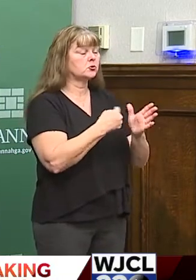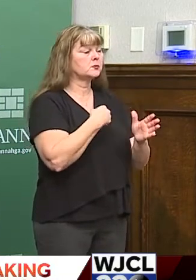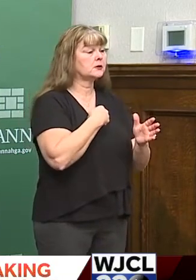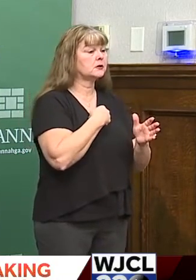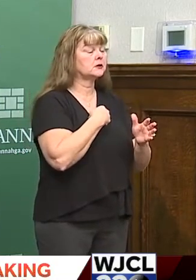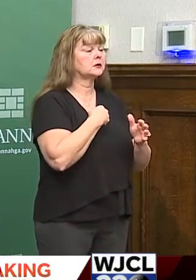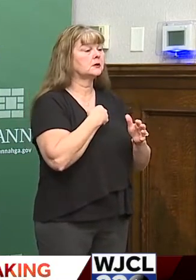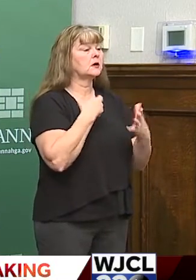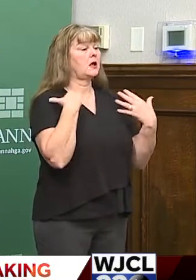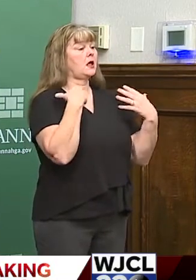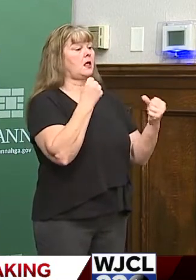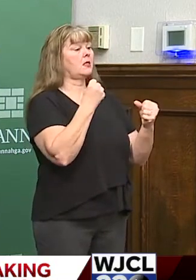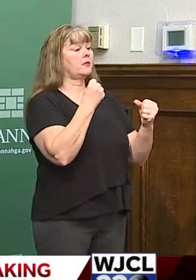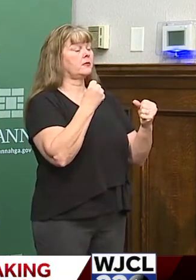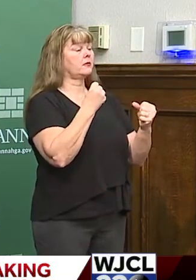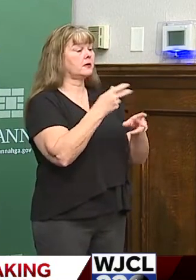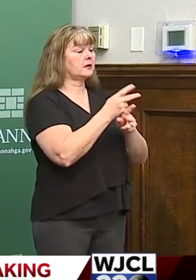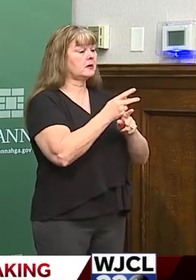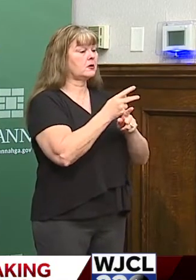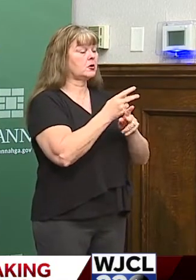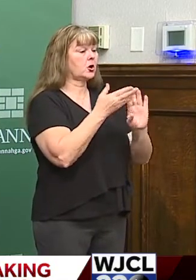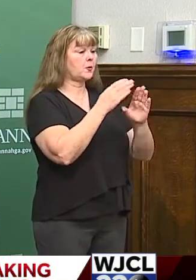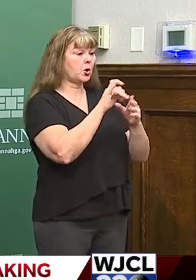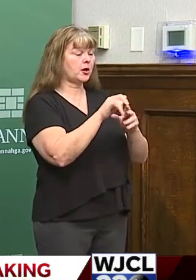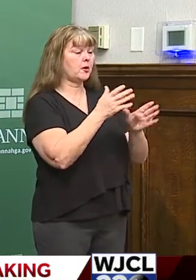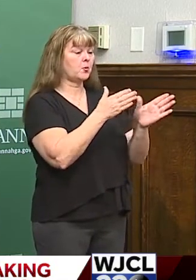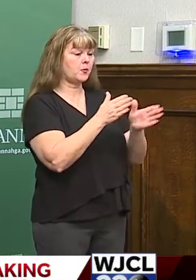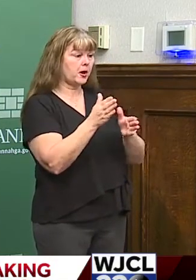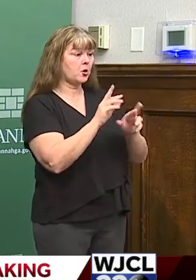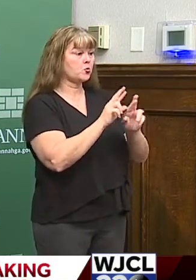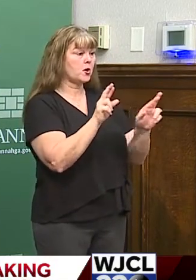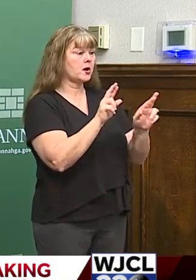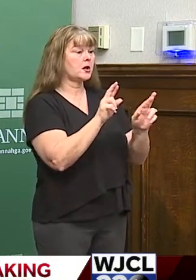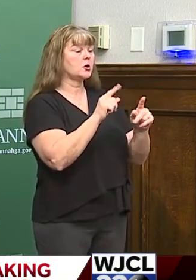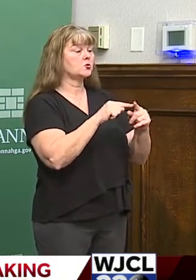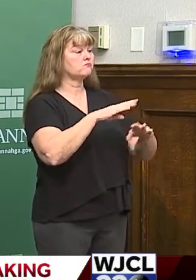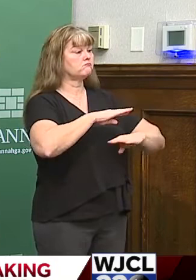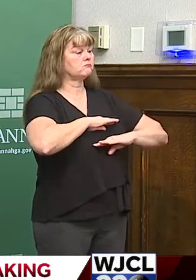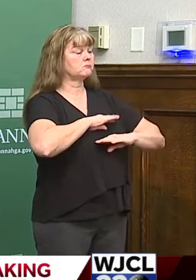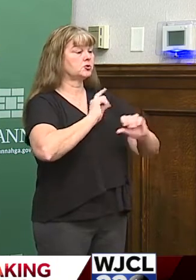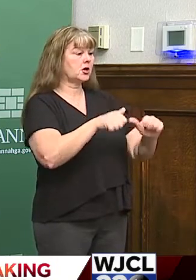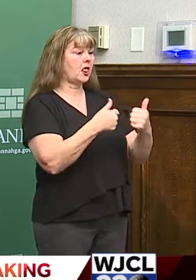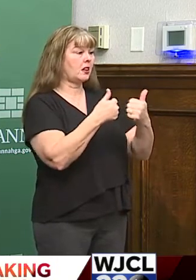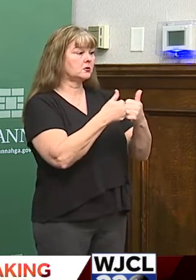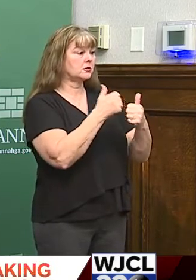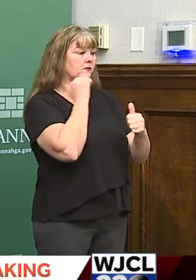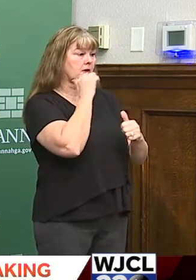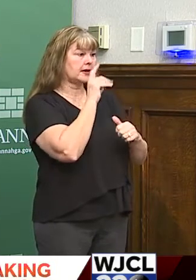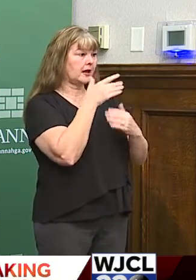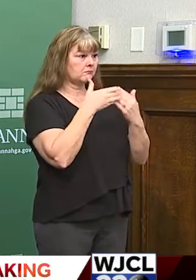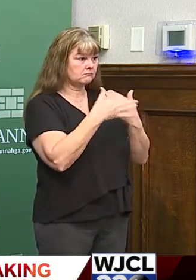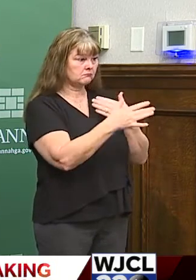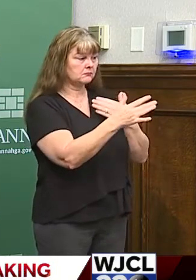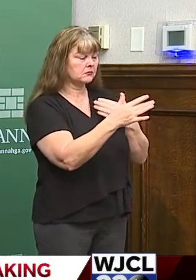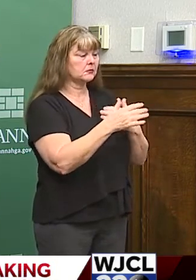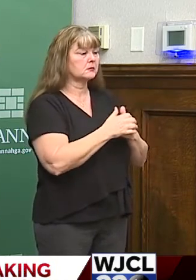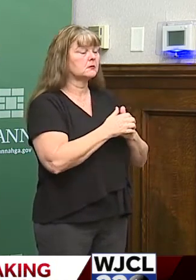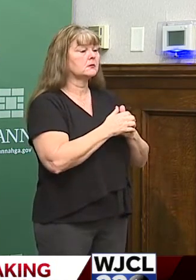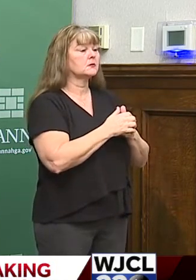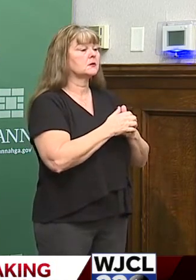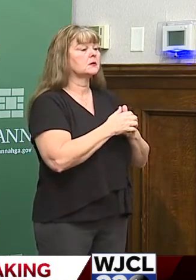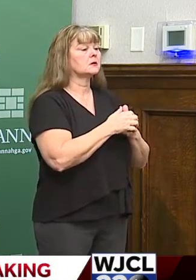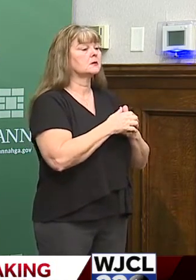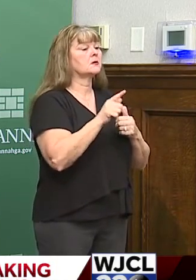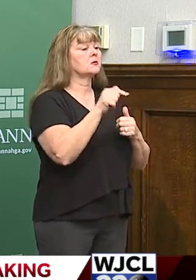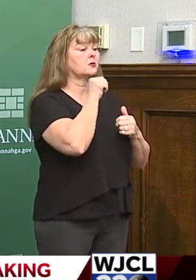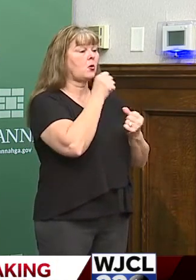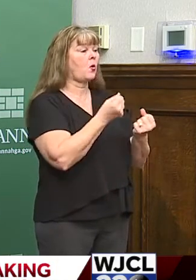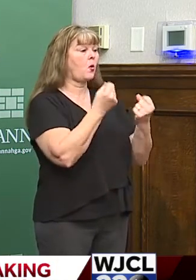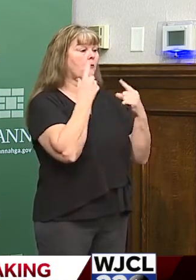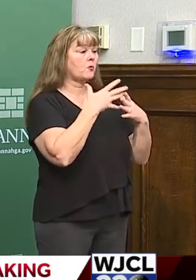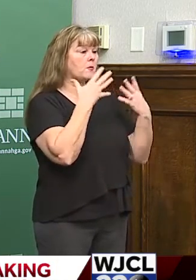FOR WHAT I HAVE OBSERVED AND BEEN SHOWN, OUR HEALTH CARE COMMUNITY IS PREPARED AND READY TO MEET THE CHALLENGES OF THE DAYS AHEAD.